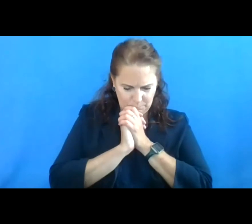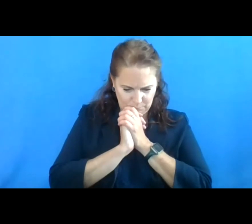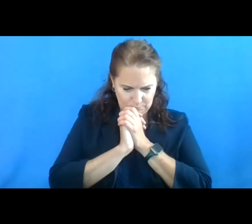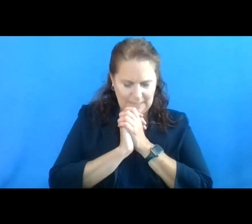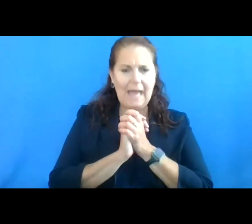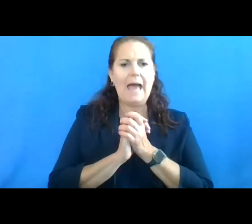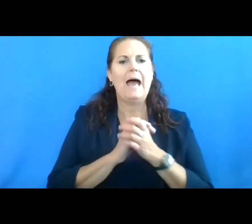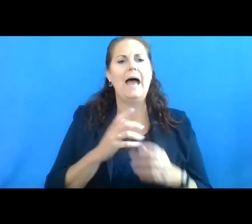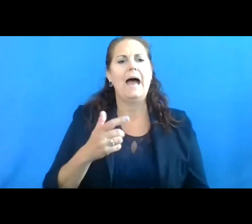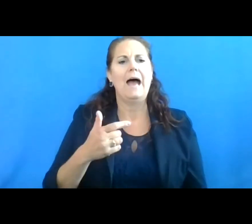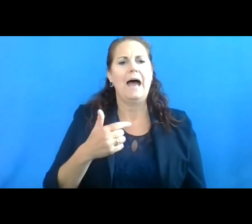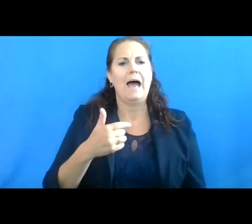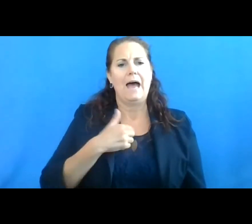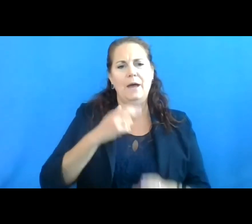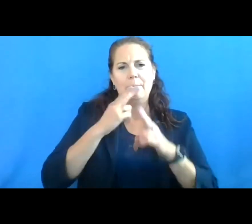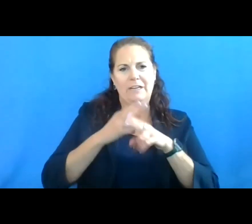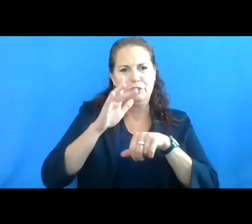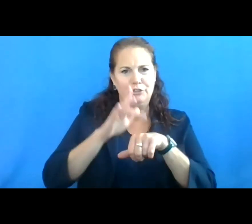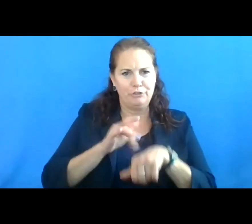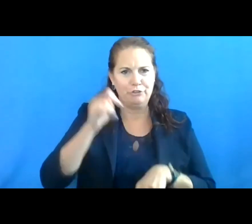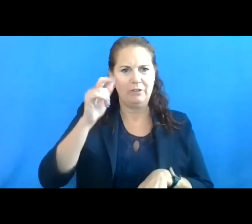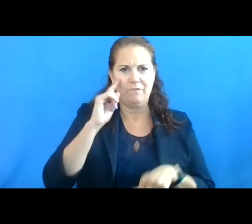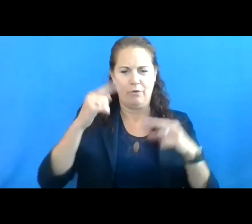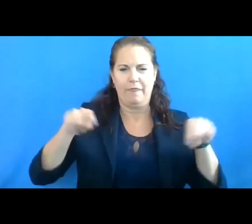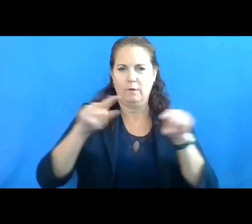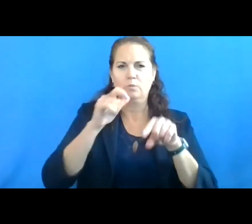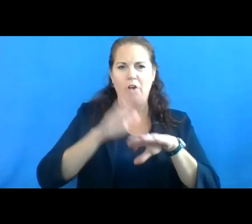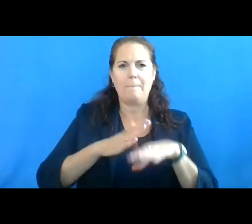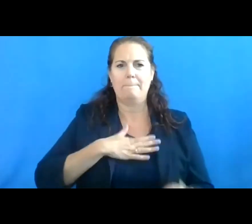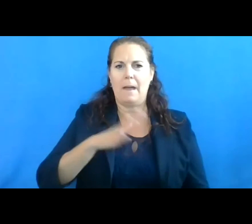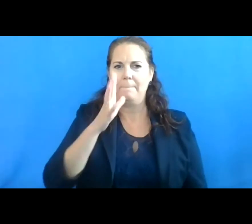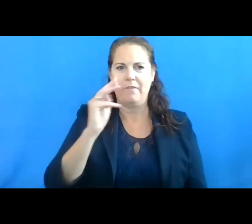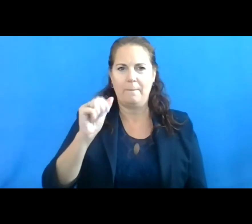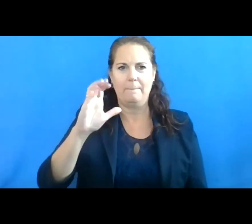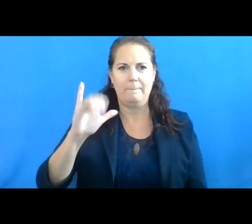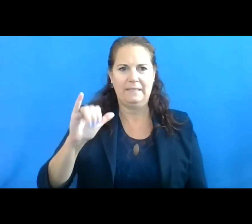I will interject. I mentioned earlier, for those that know, my mother is Maisie Wright.